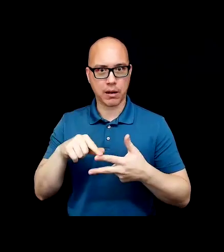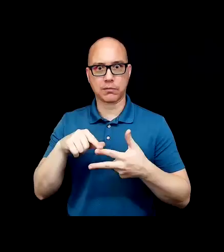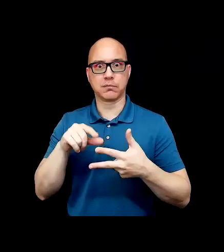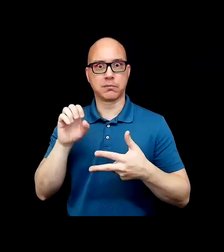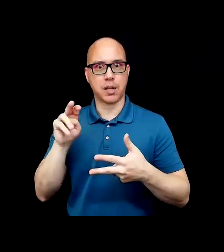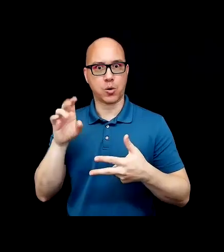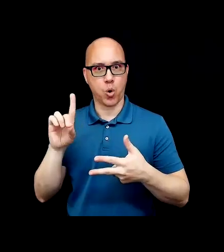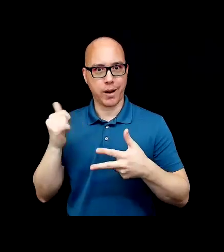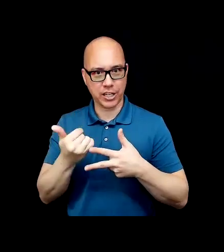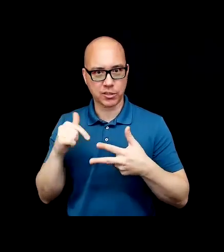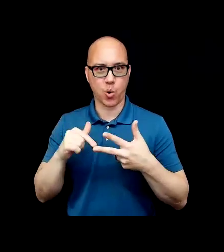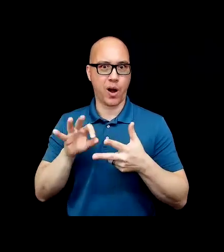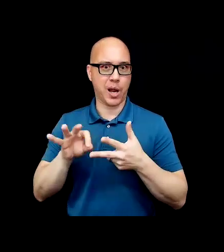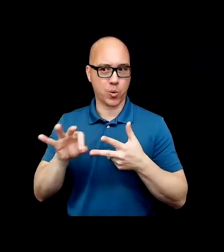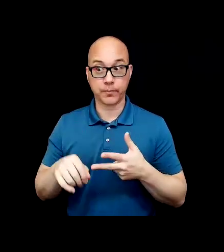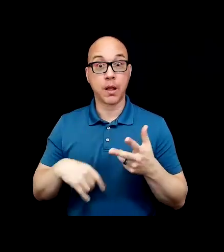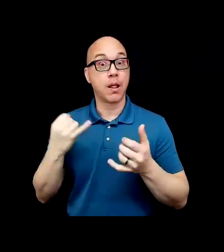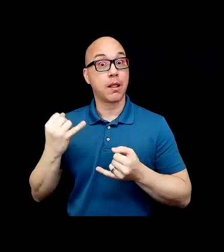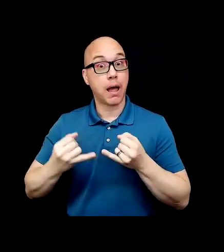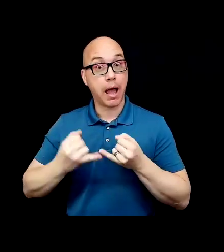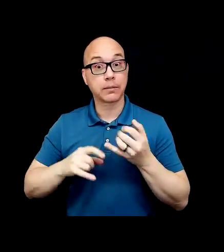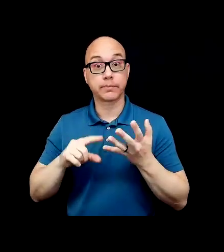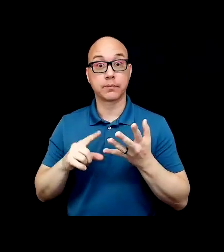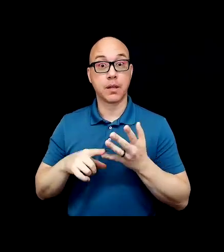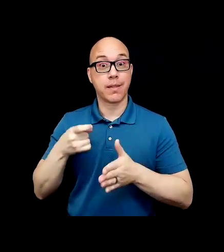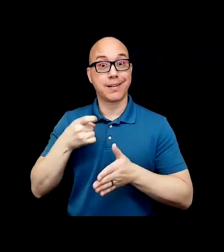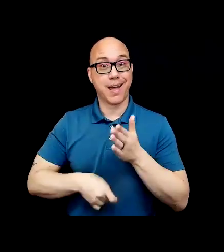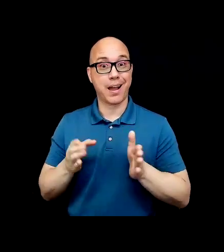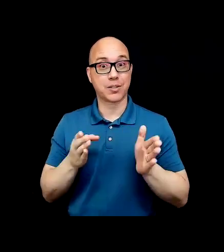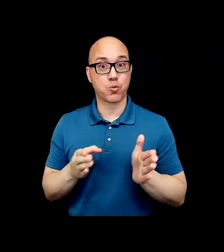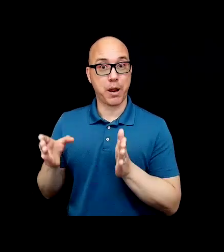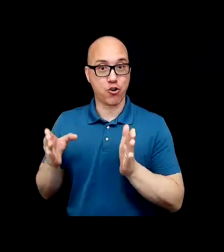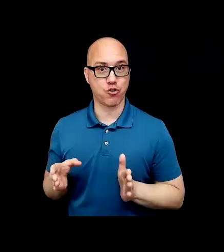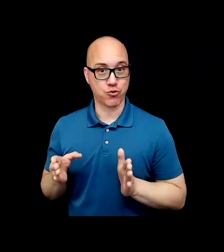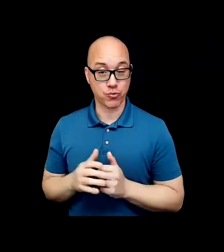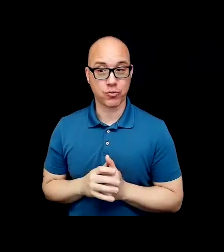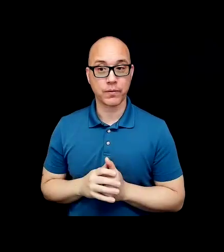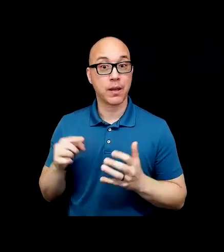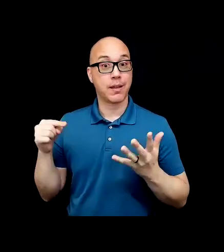And then, finally, you have your tax preparers. They are mostly focused on